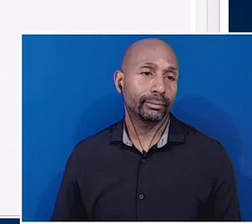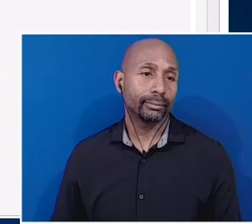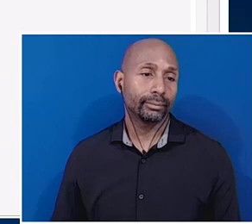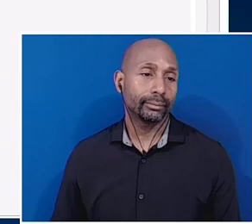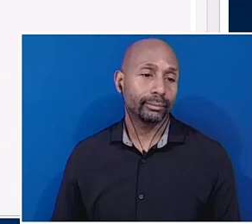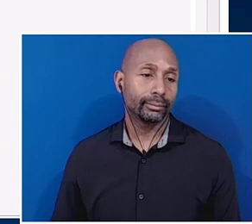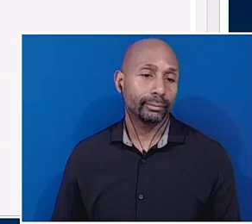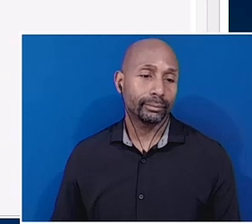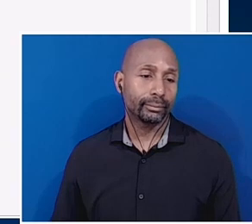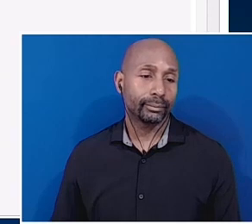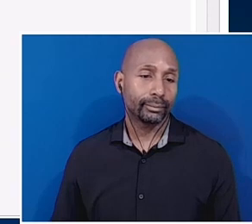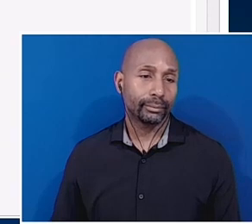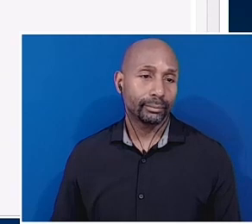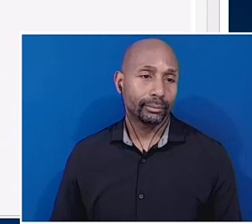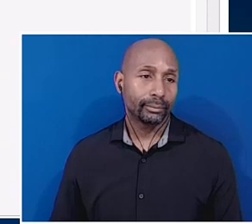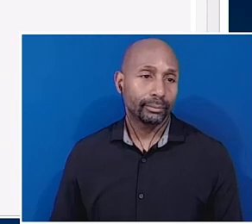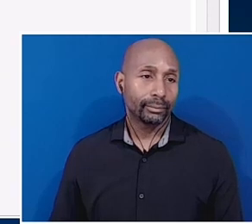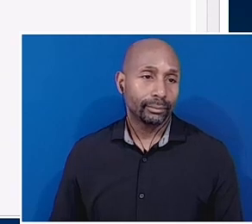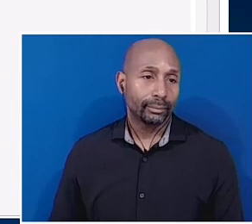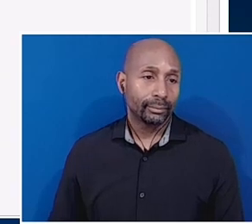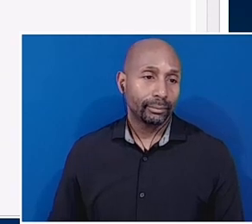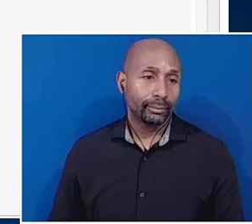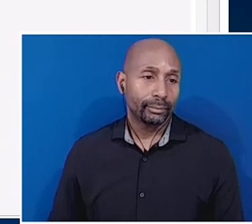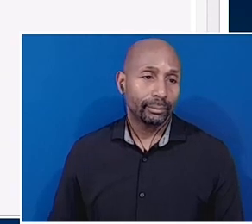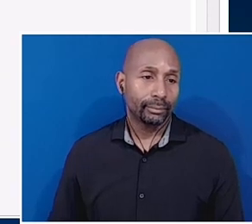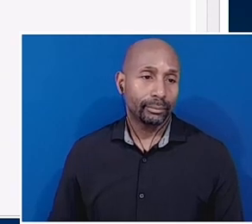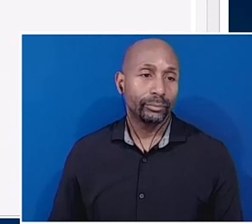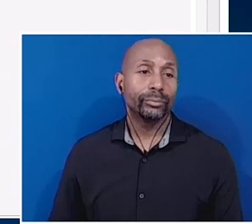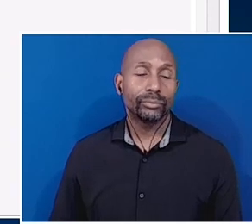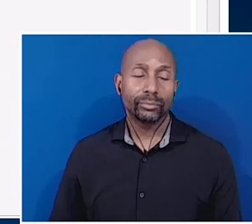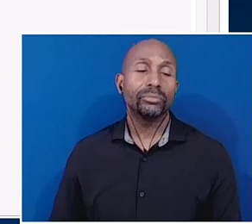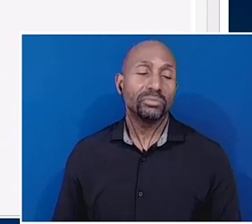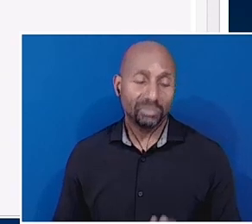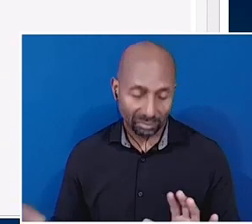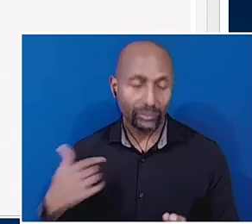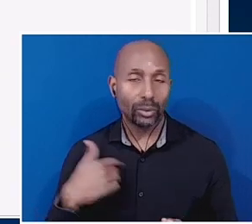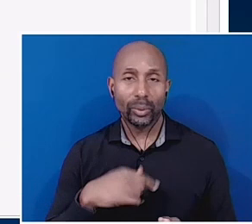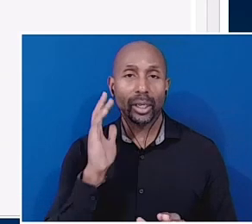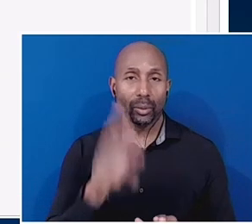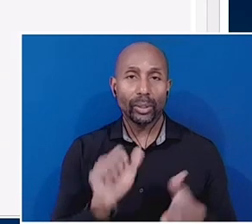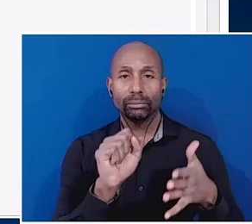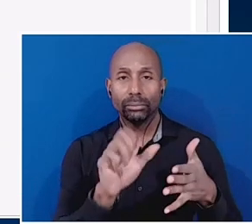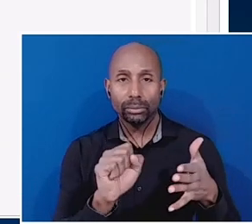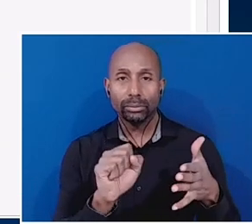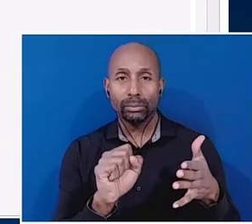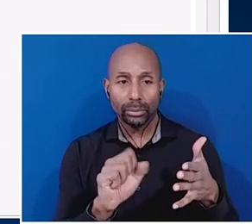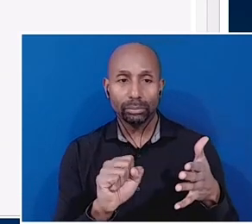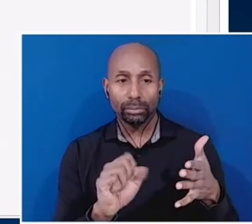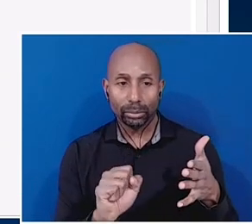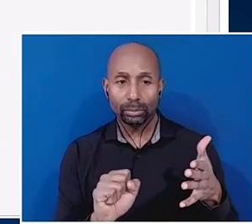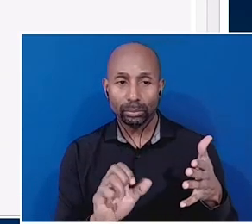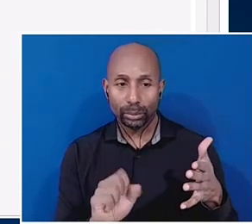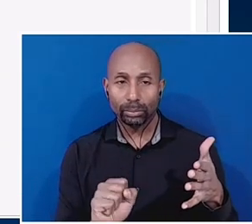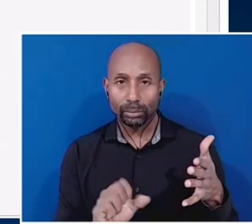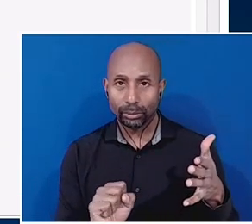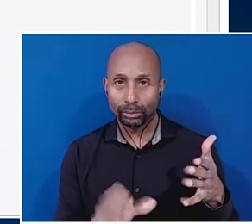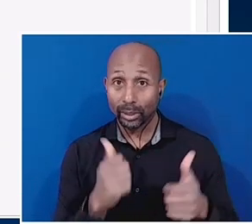And we're going to kind of waddle through all these. There are a ton of changes in